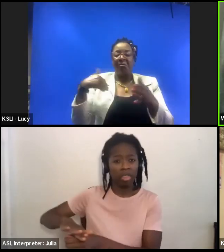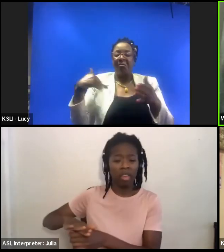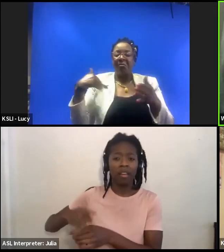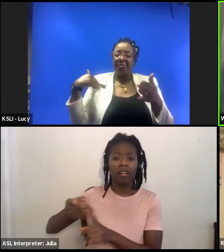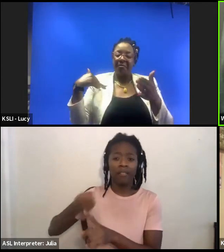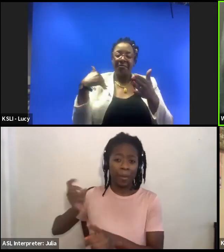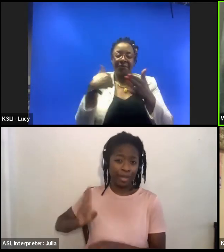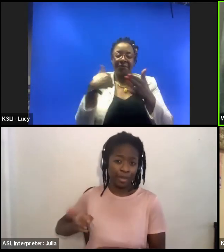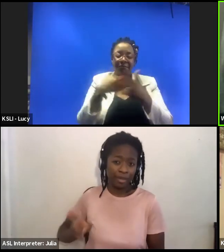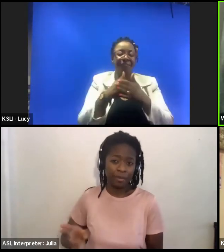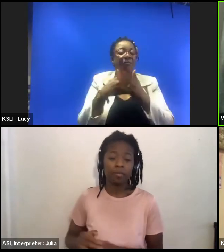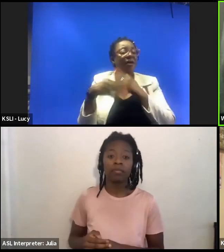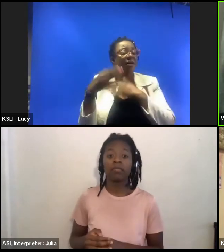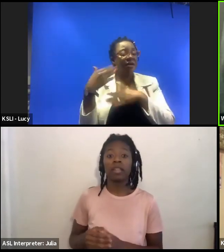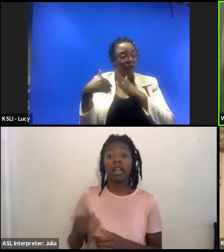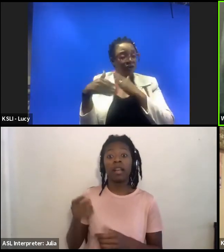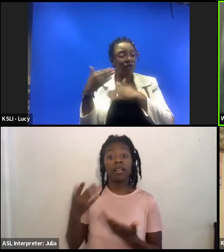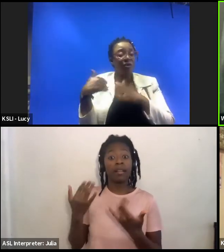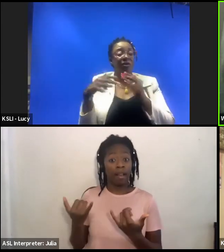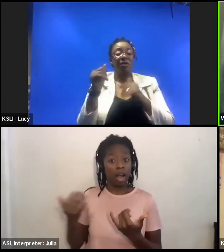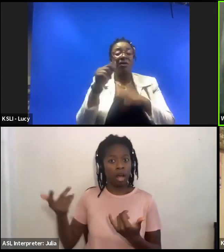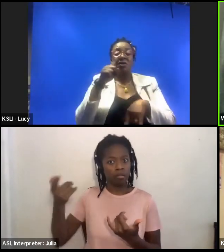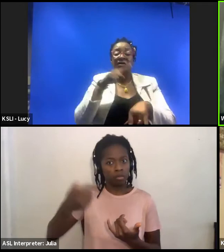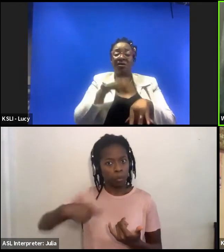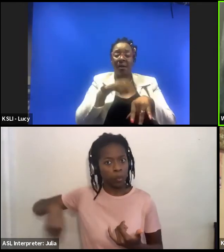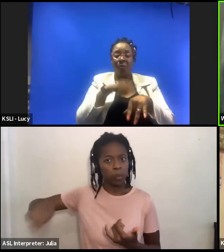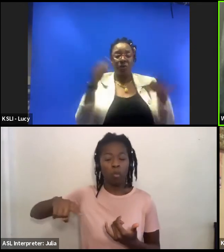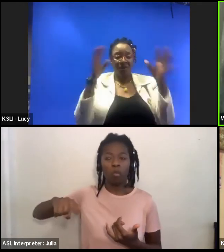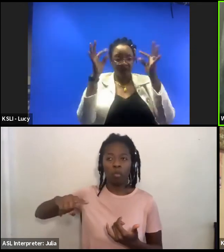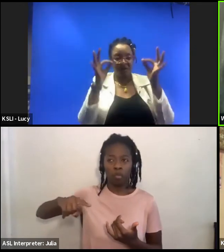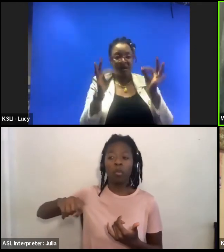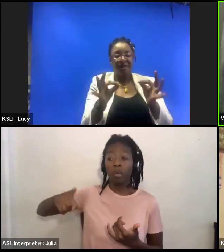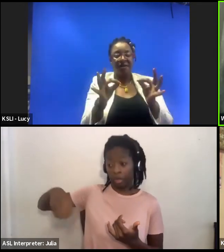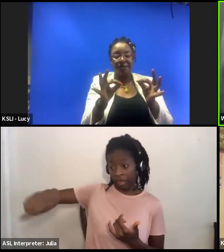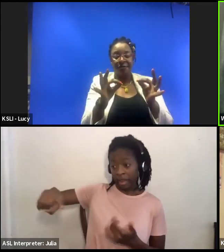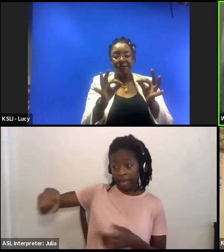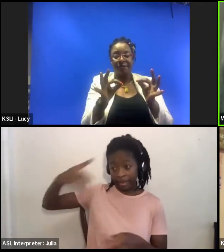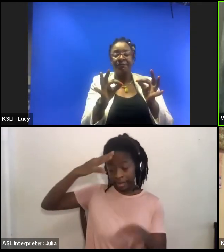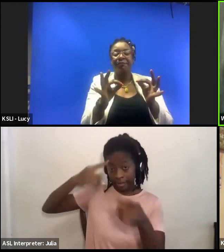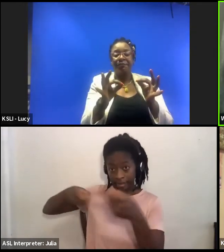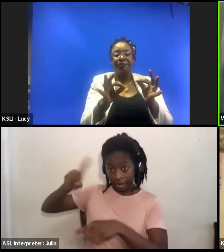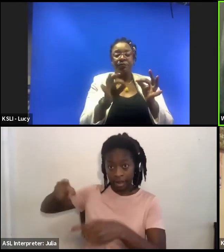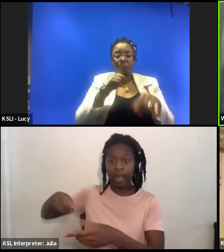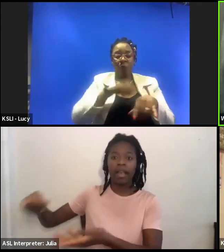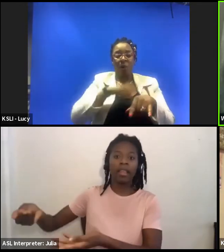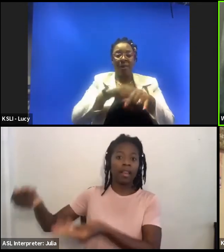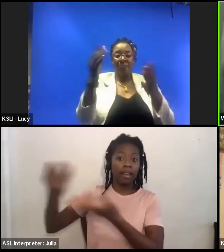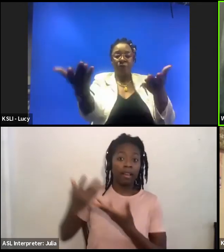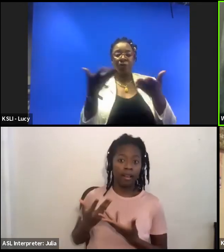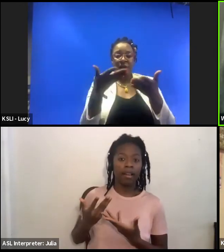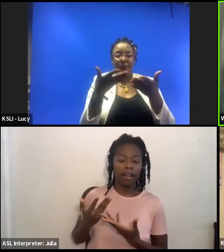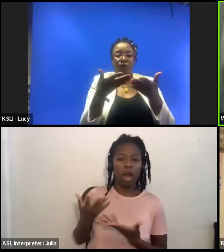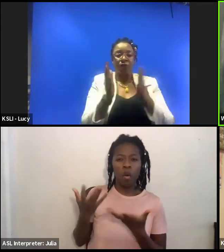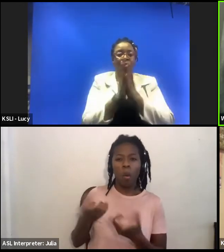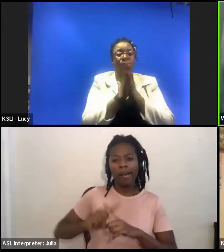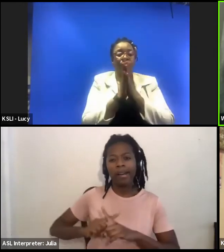So this time we decided... they decided and then they brought the stories to me, they're going to do it differently. They're going to tell the stories of women,